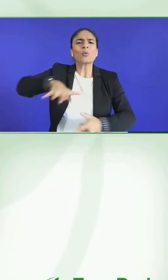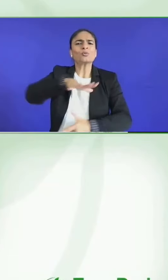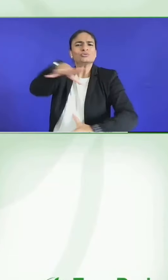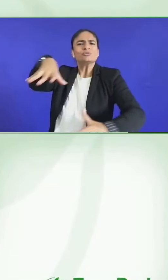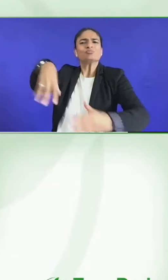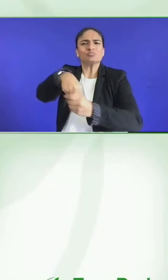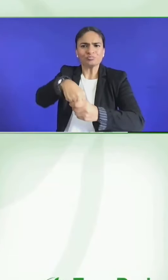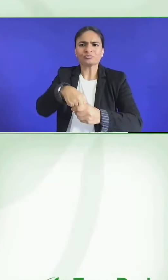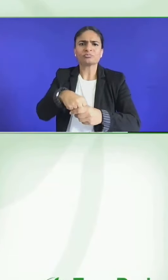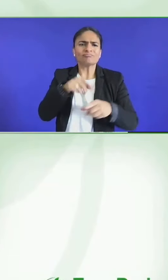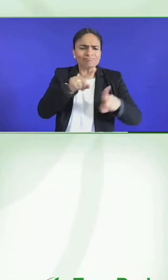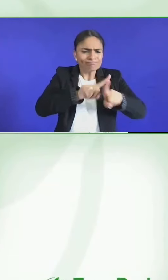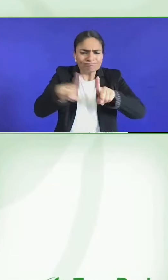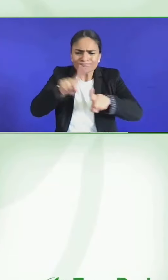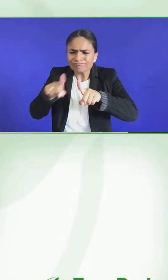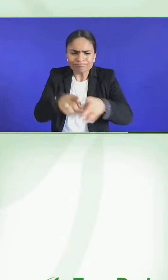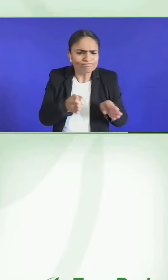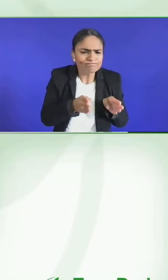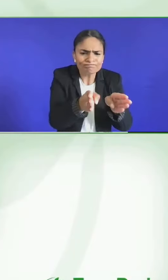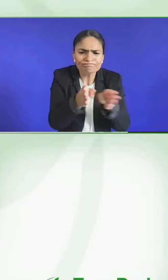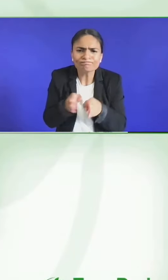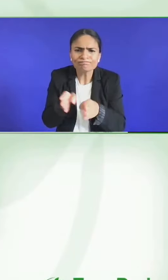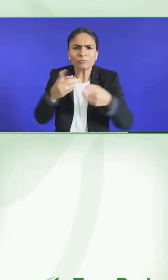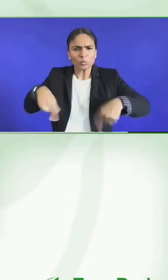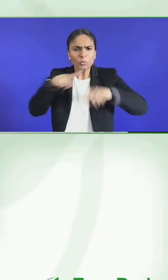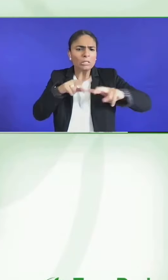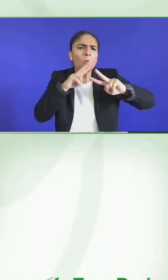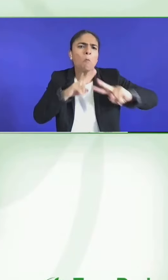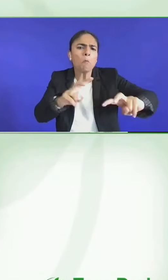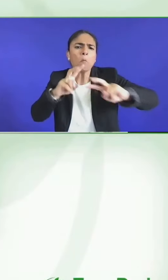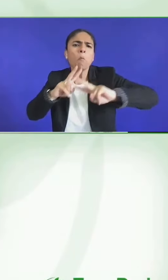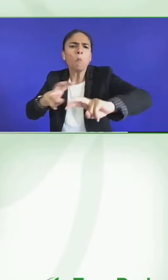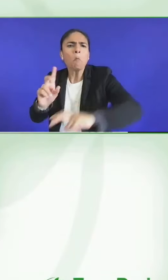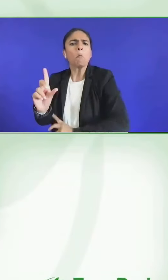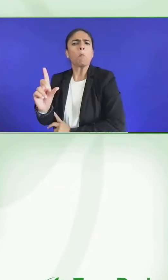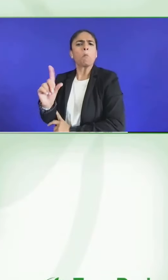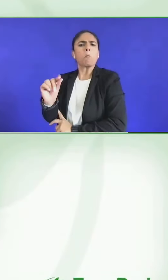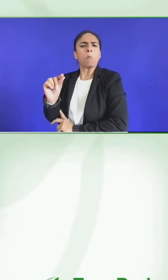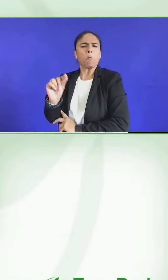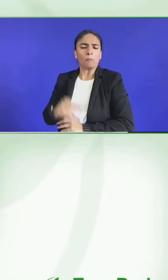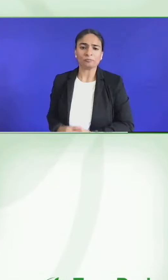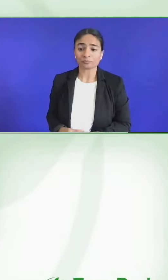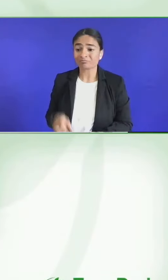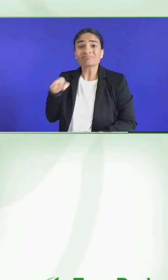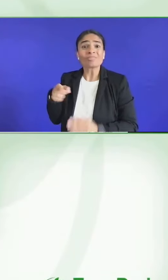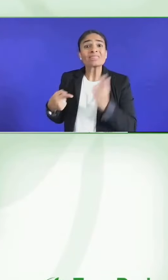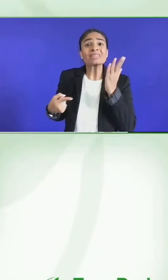You can't provide care or professional care without having good funding for stuff and therefore we will also be